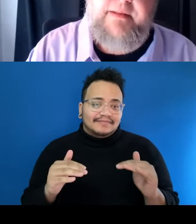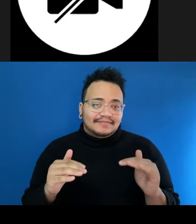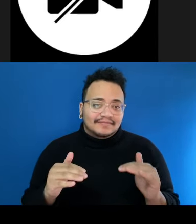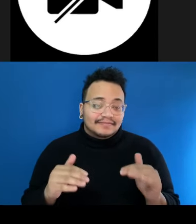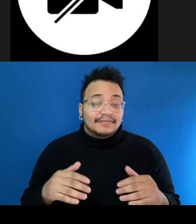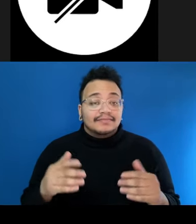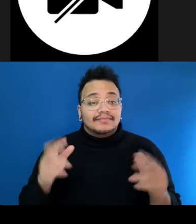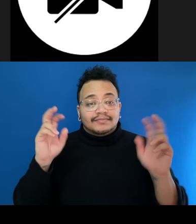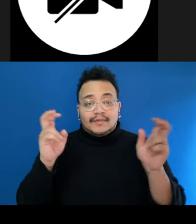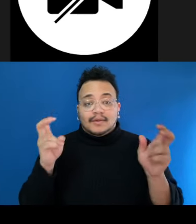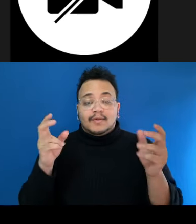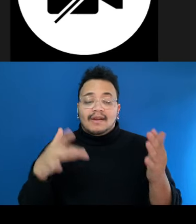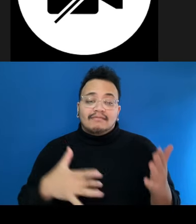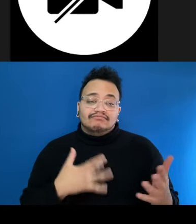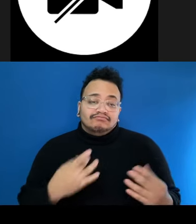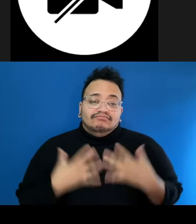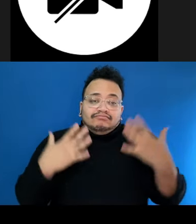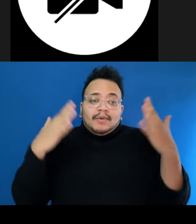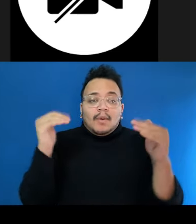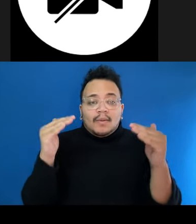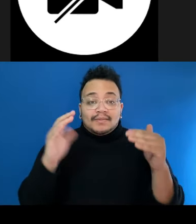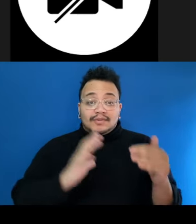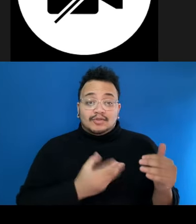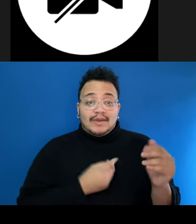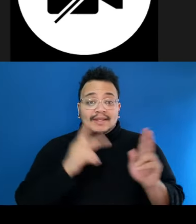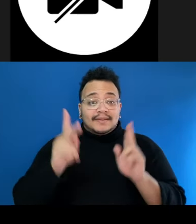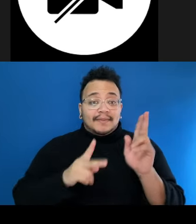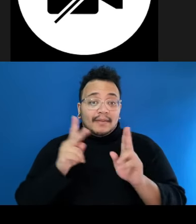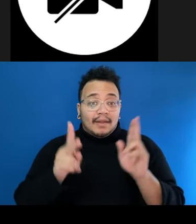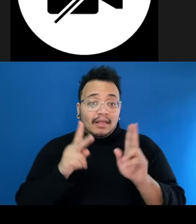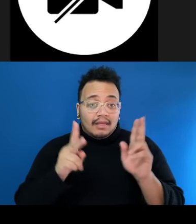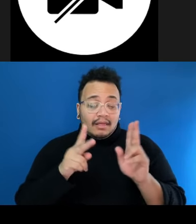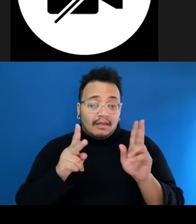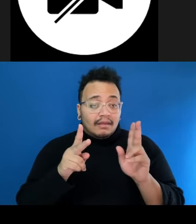[Loree] "What gives me hope is that as trans people,